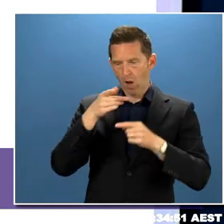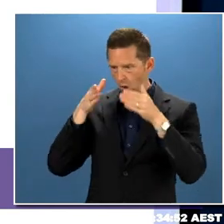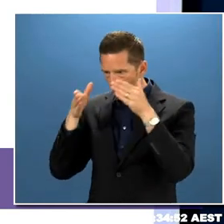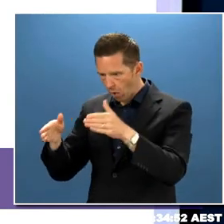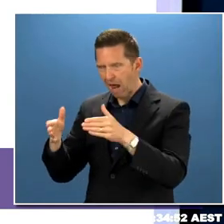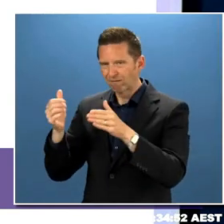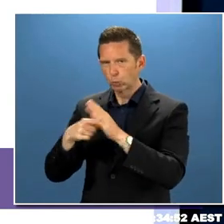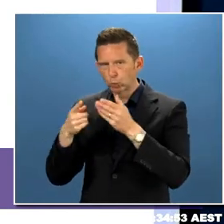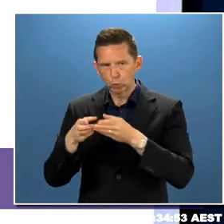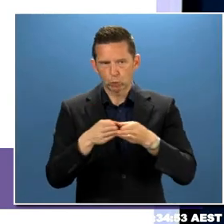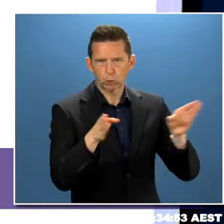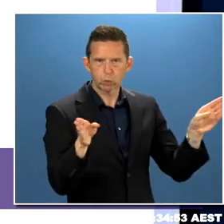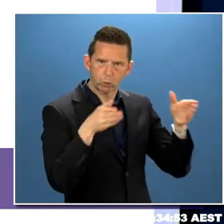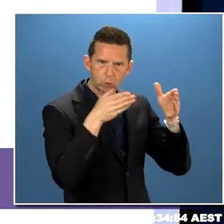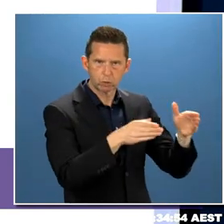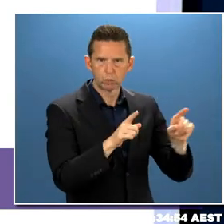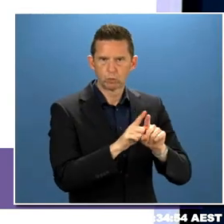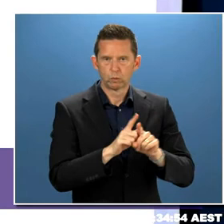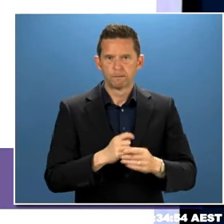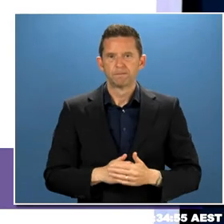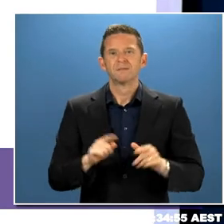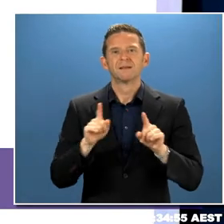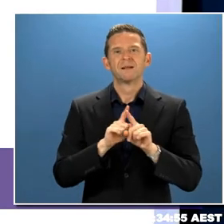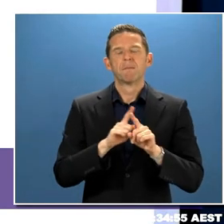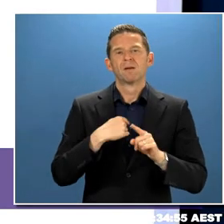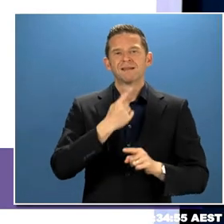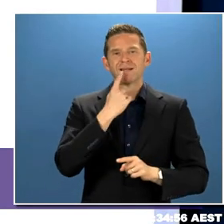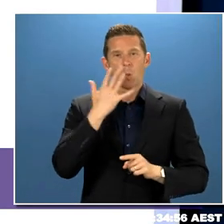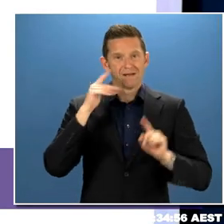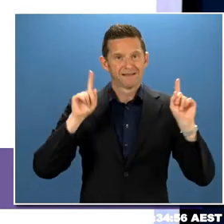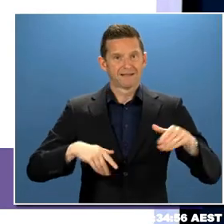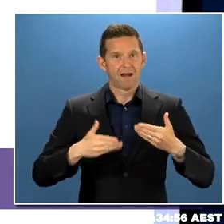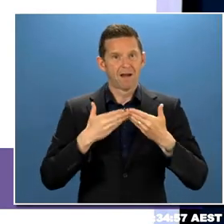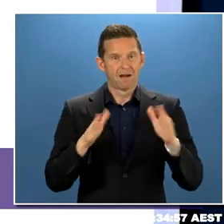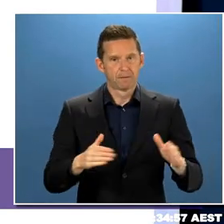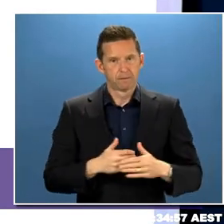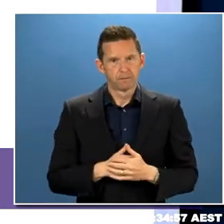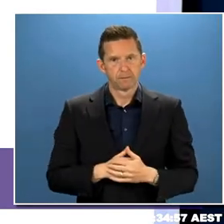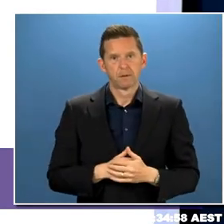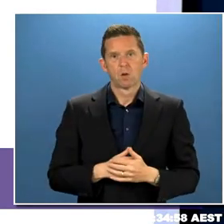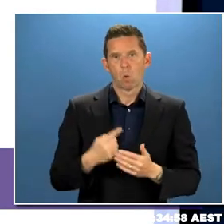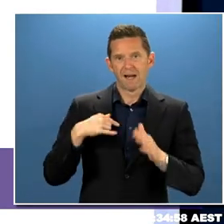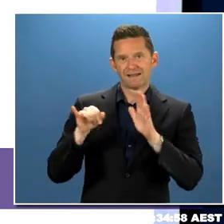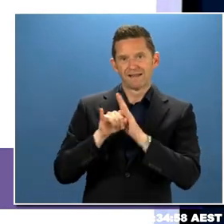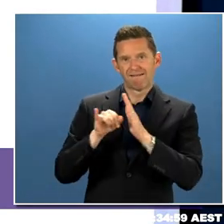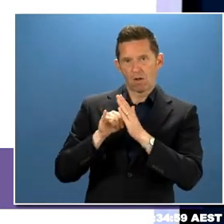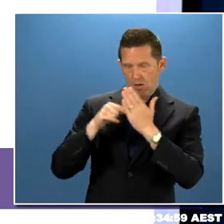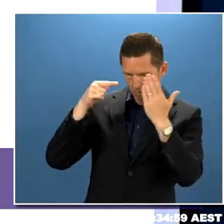And further, as I said in my opening remarks, simply identifying a list of systemic barriers is not enough.